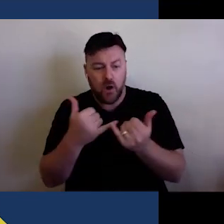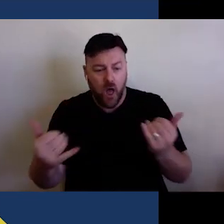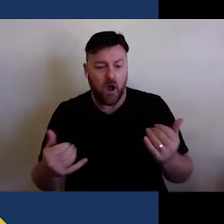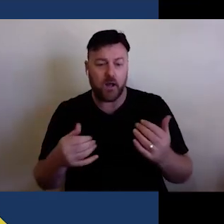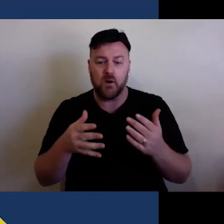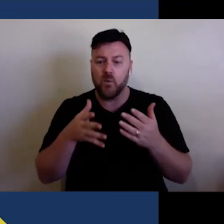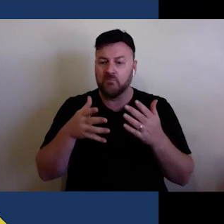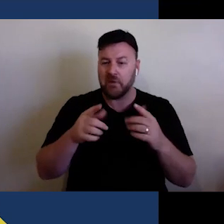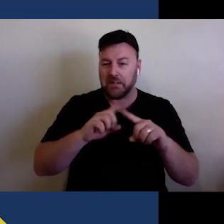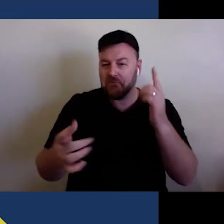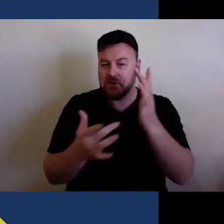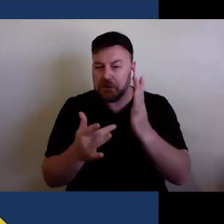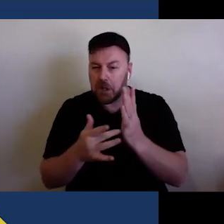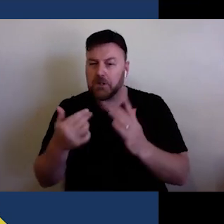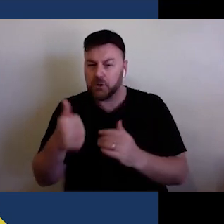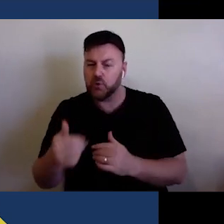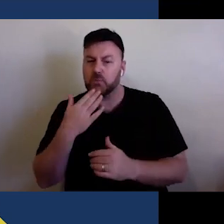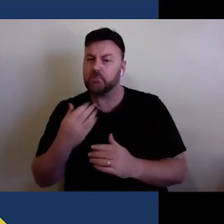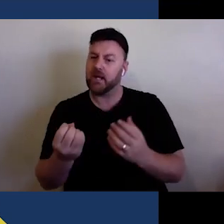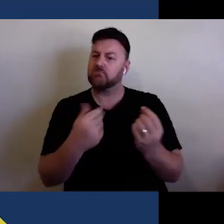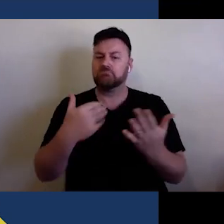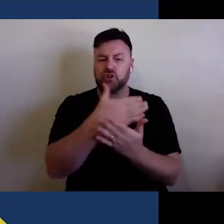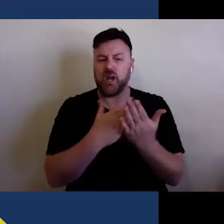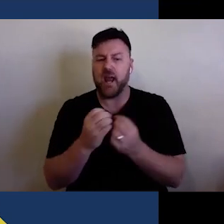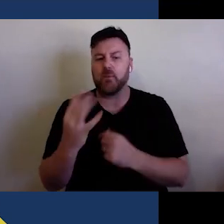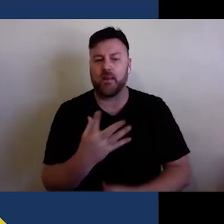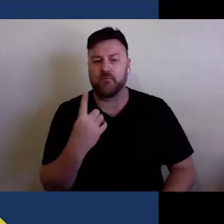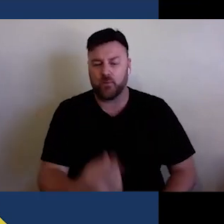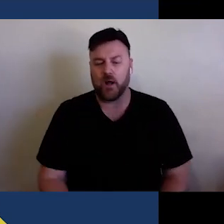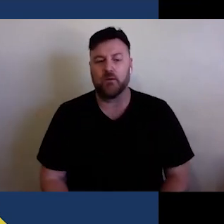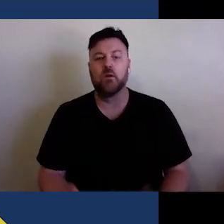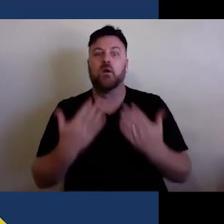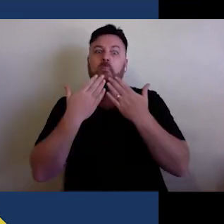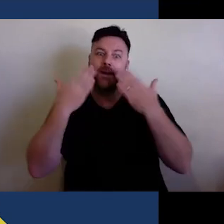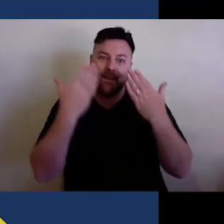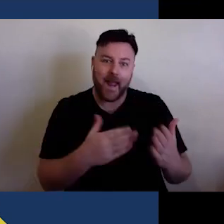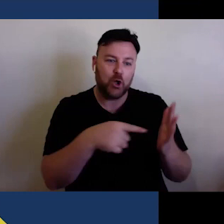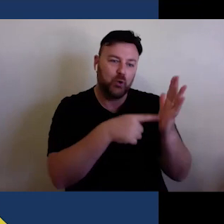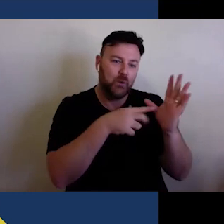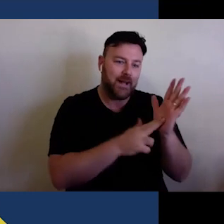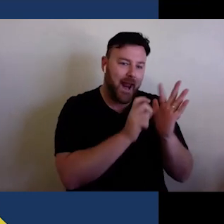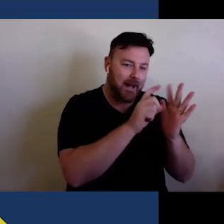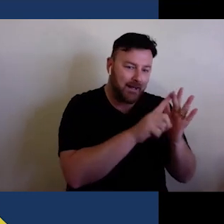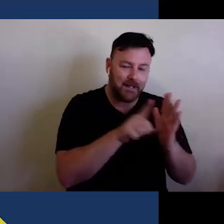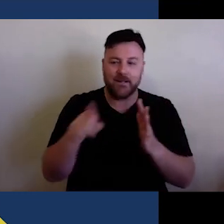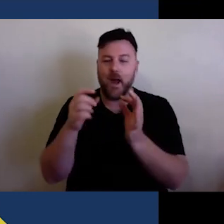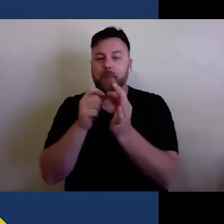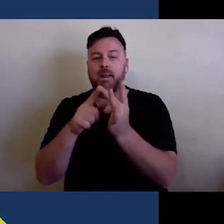much for joining us today. And for sharing your thoughts and ideas. I'll now hand over to you, Tandi. I believe you have some slides you'd